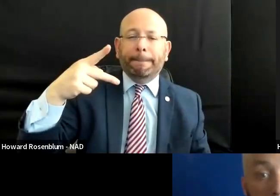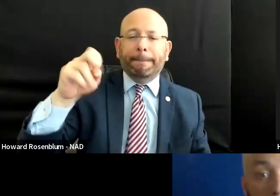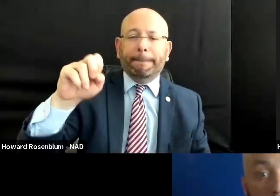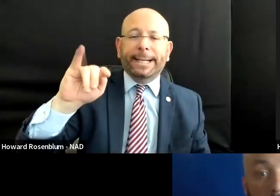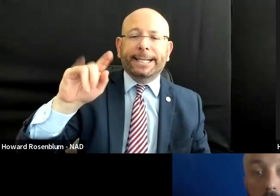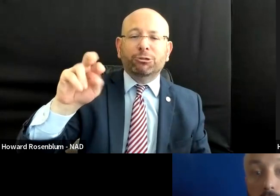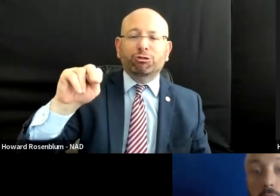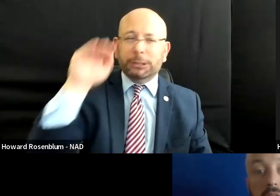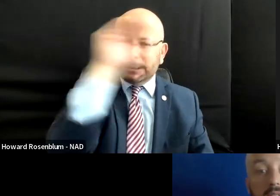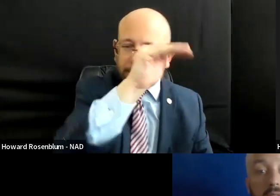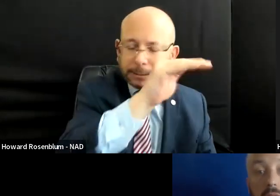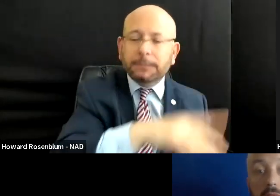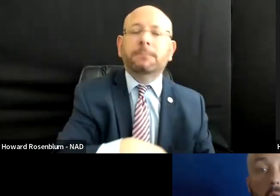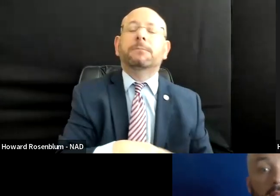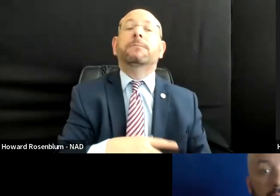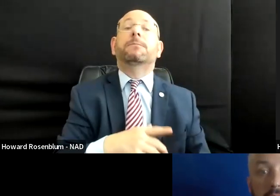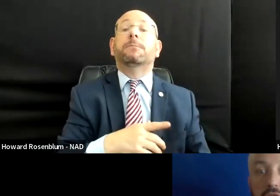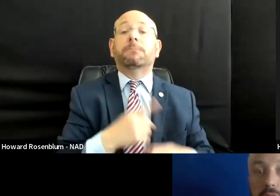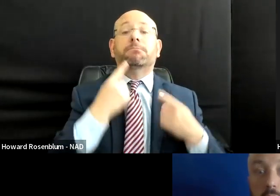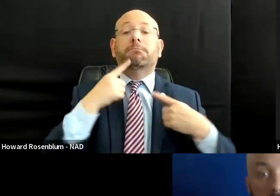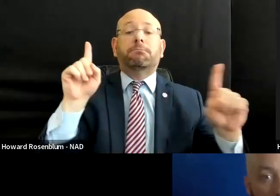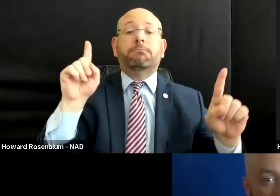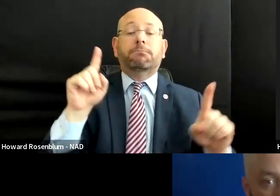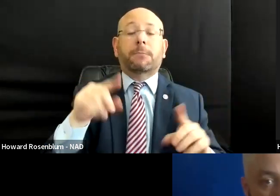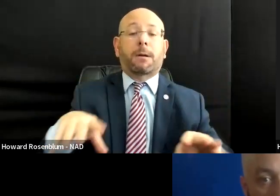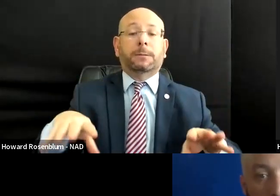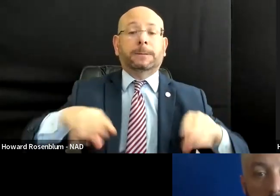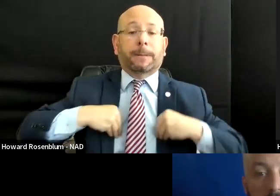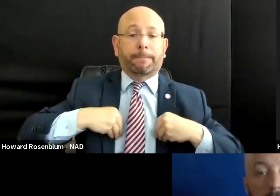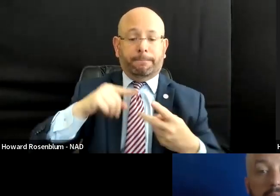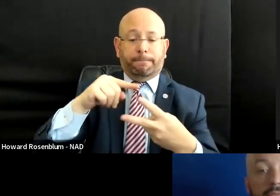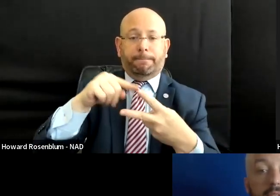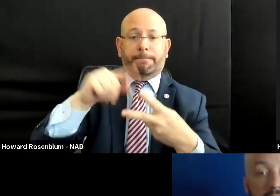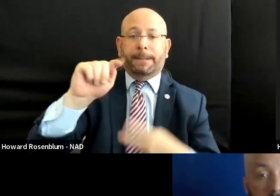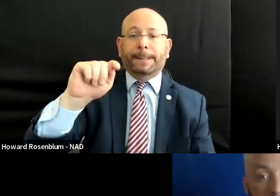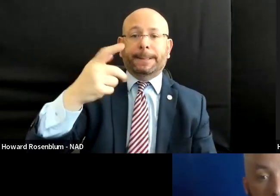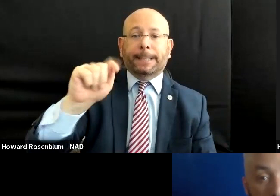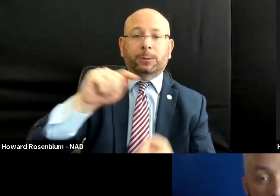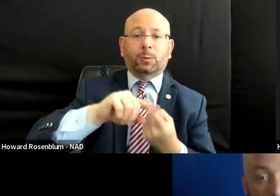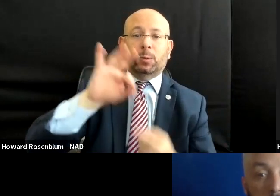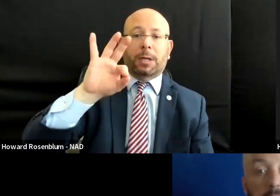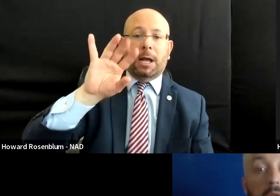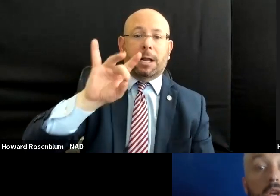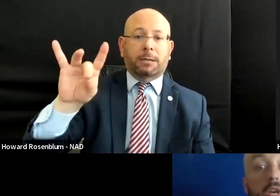not be helpful if they're in a mental health emergency. So the FCC said we'll tackle